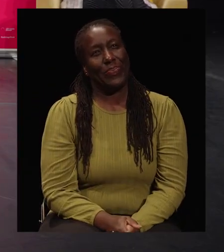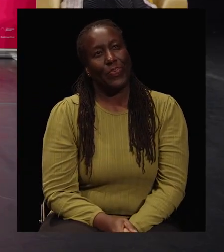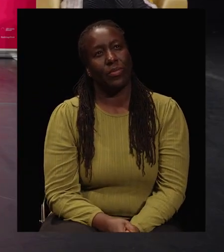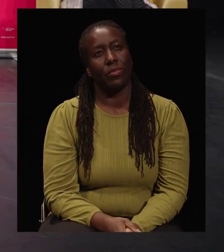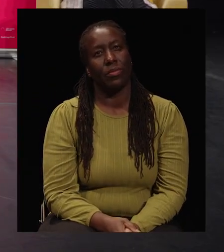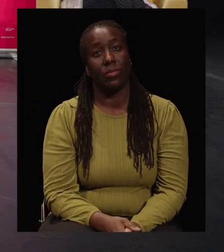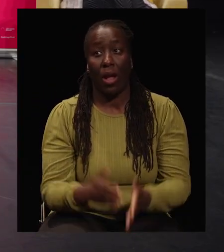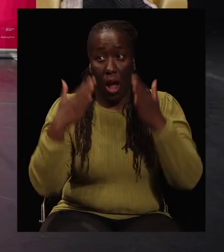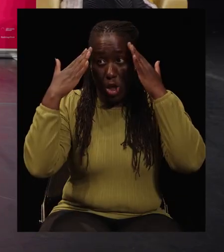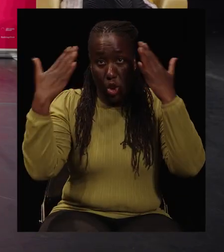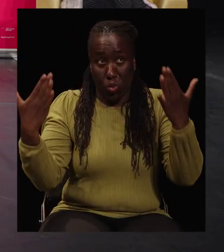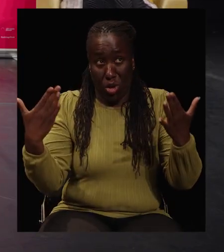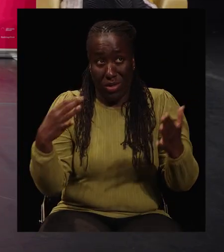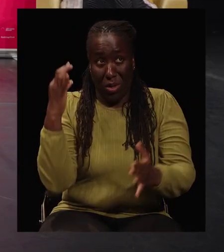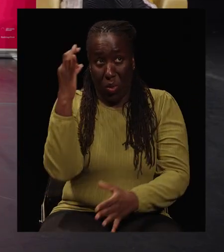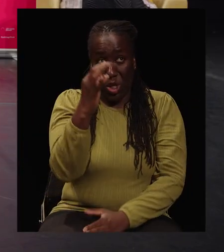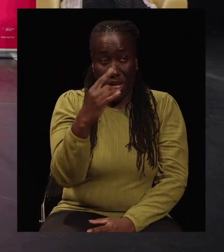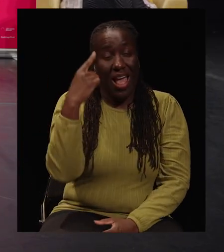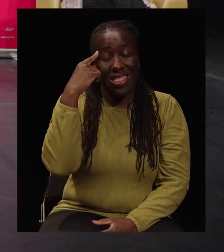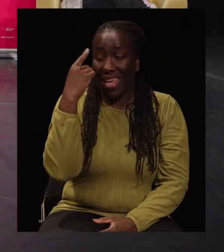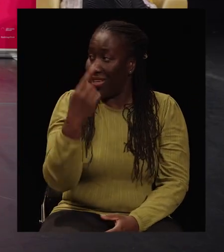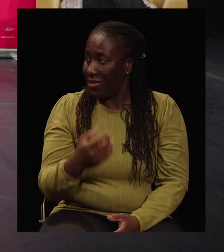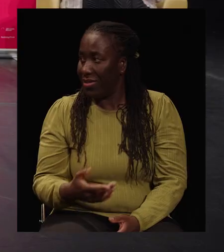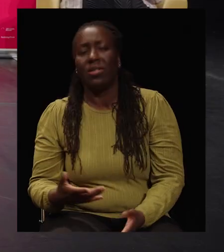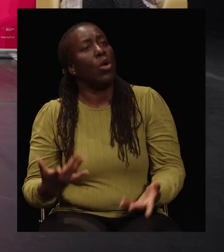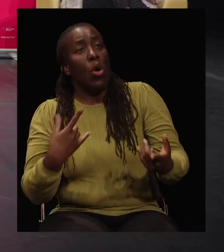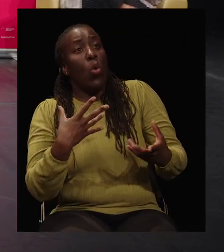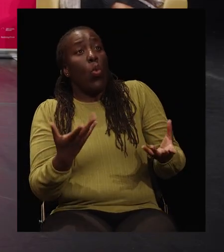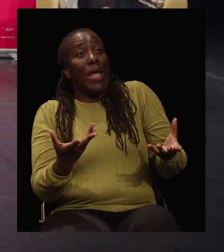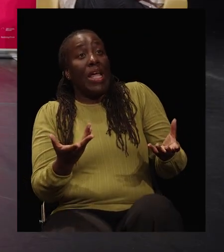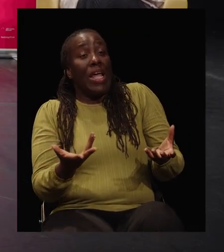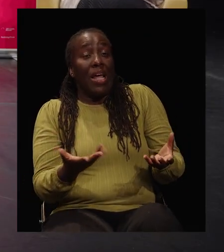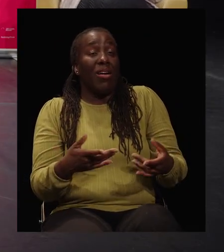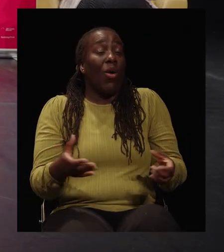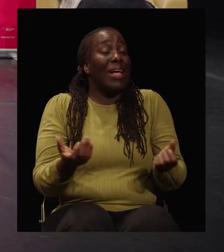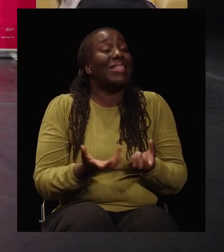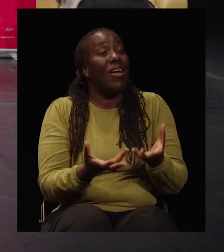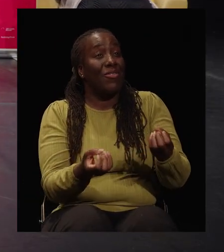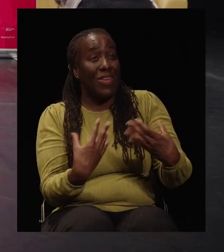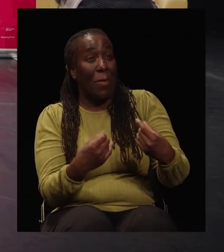I don't know if this is gonna be a question, but it didn't look like anyone else was putting their hands up. We take comments as well. It's really interesting listening